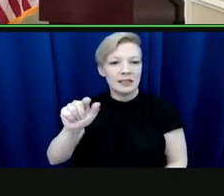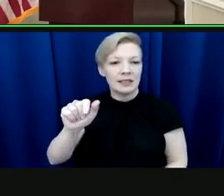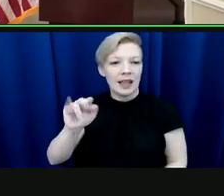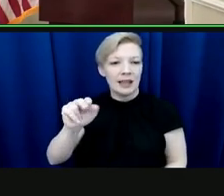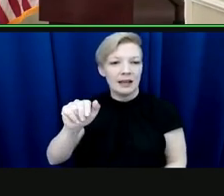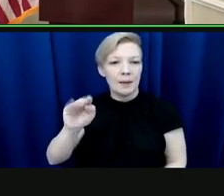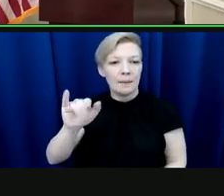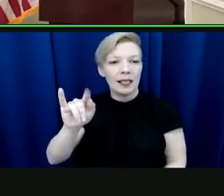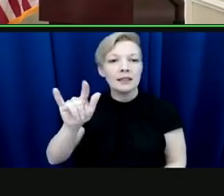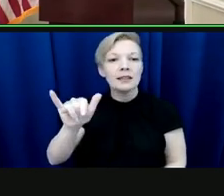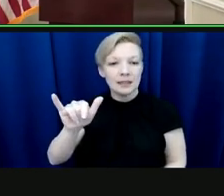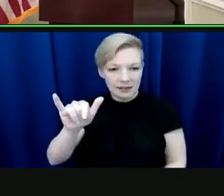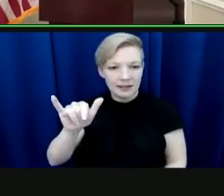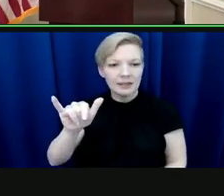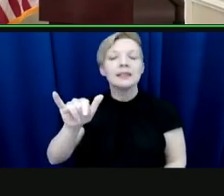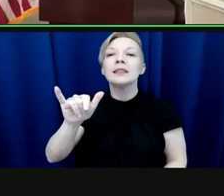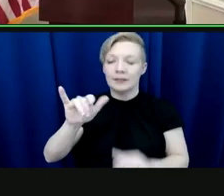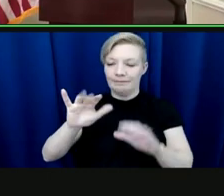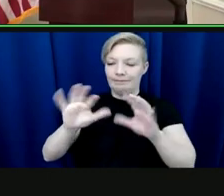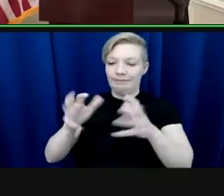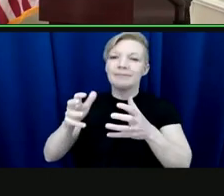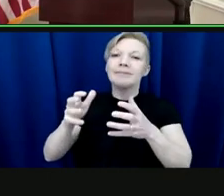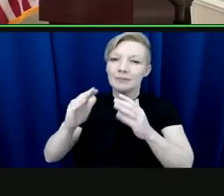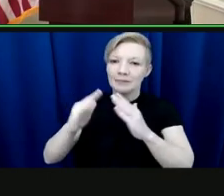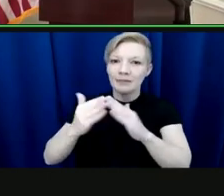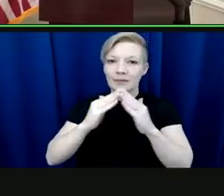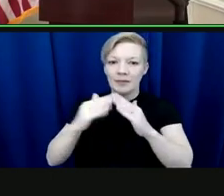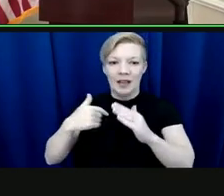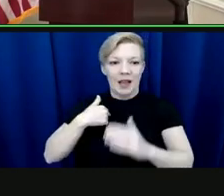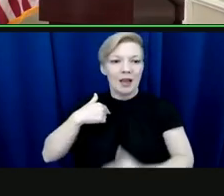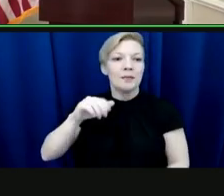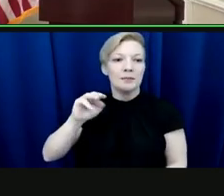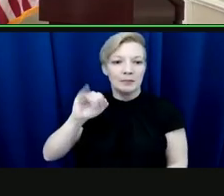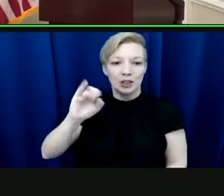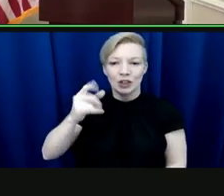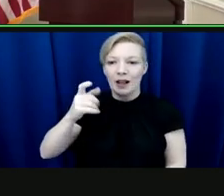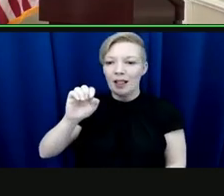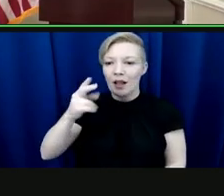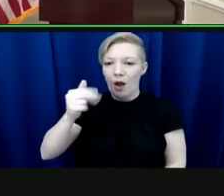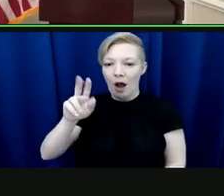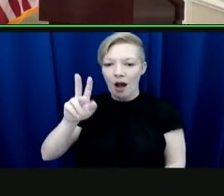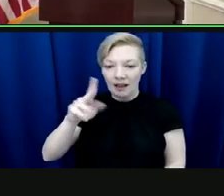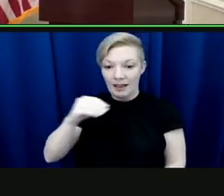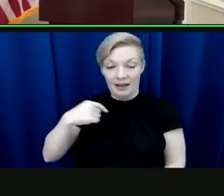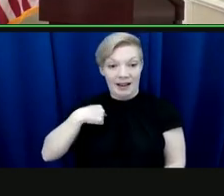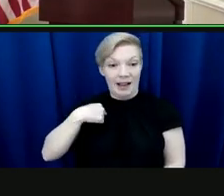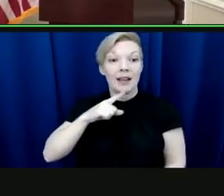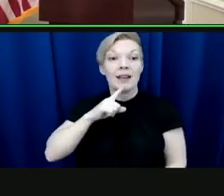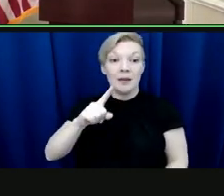I'm Michelle Hawkins, director for Strategic Initiatives in the Office of the Federal Chief Sustainability Officer